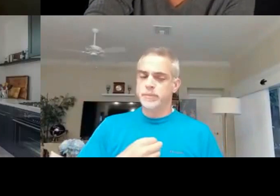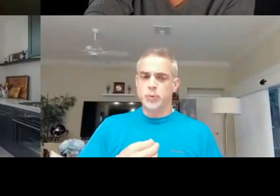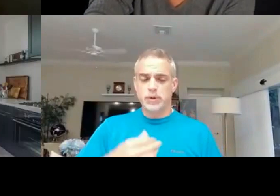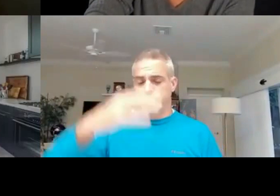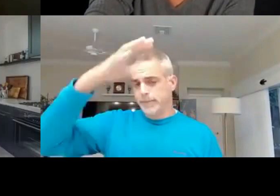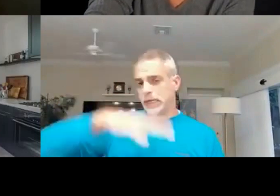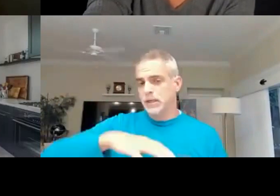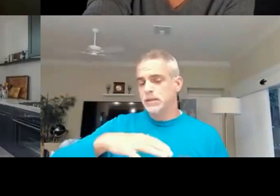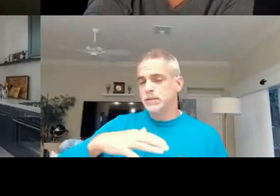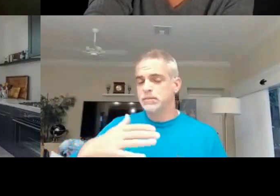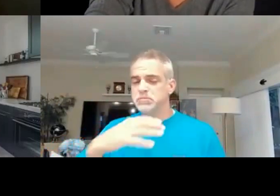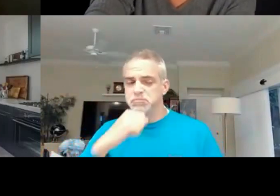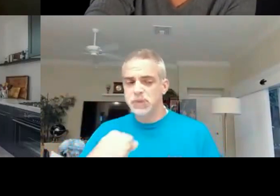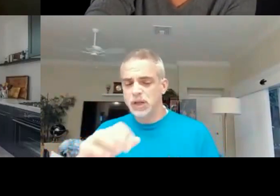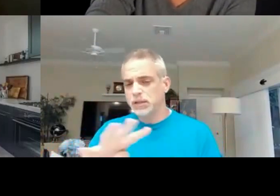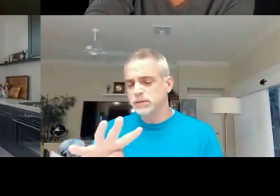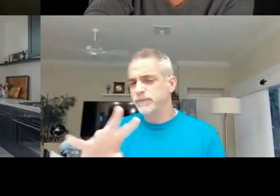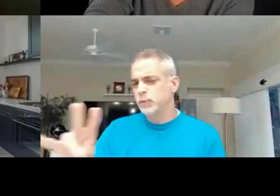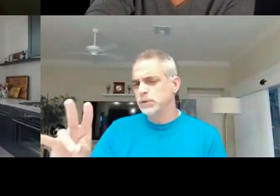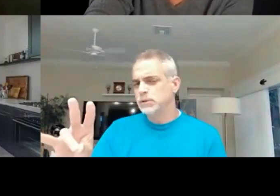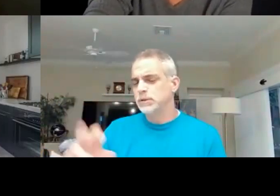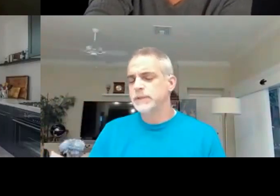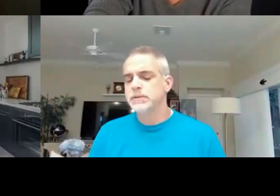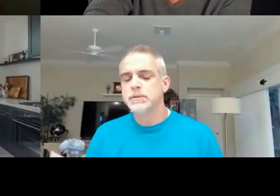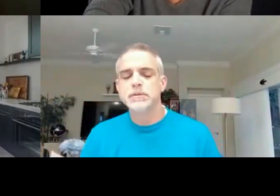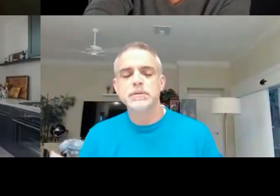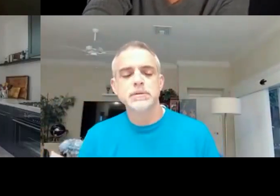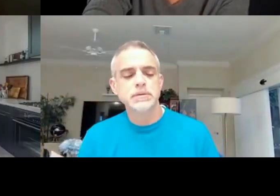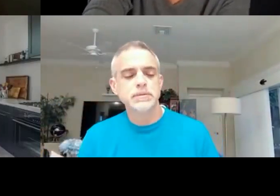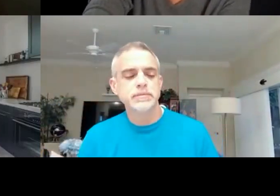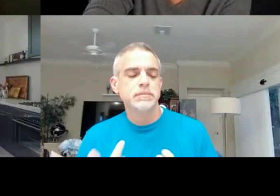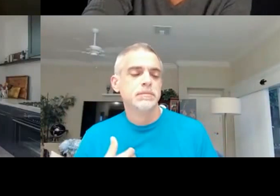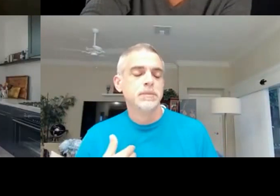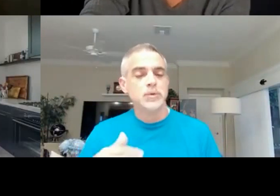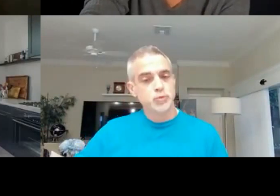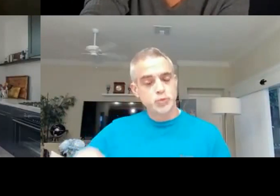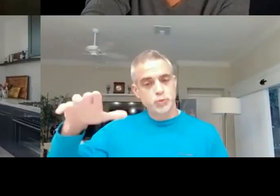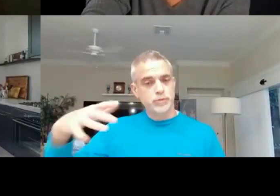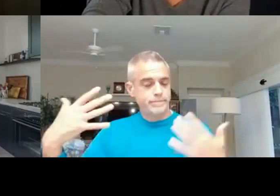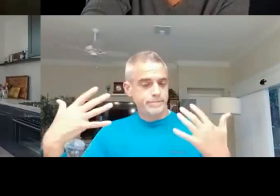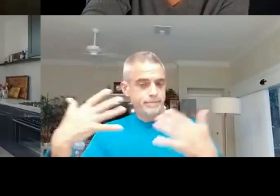So, I'm about 42 and